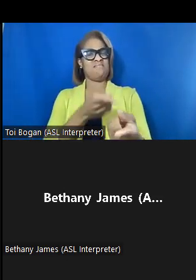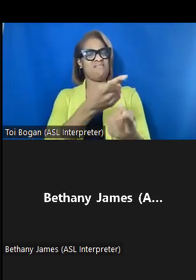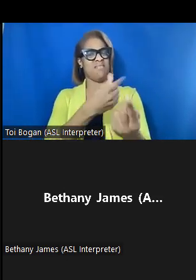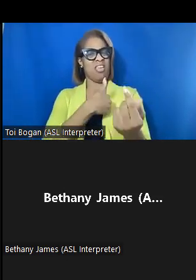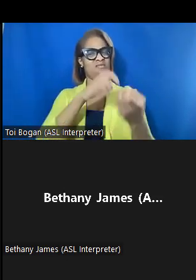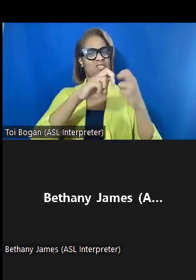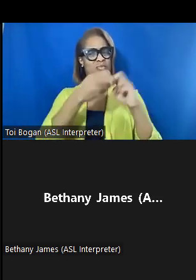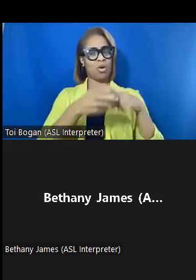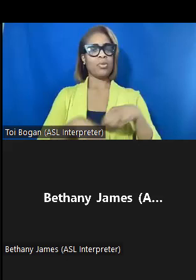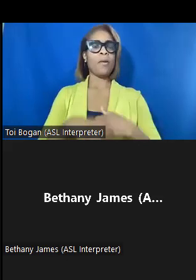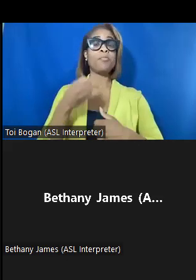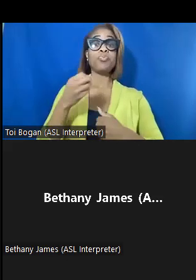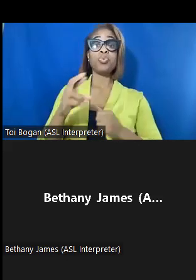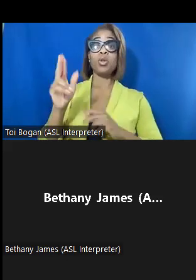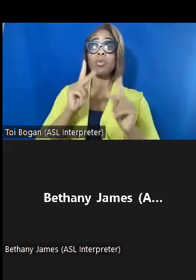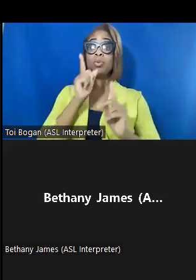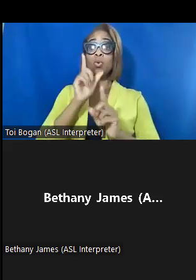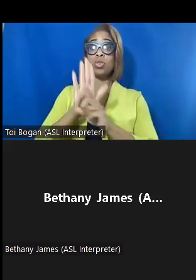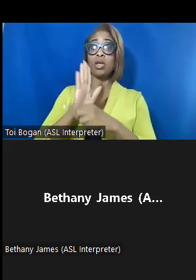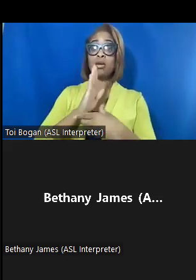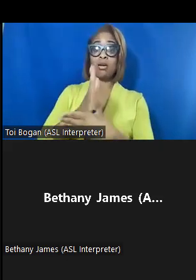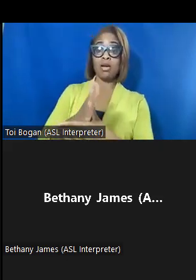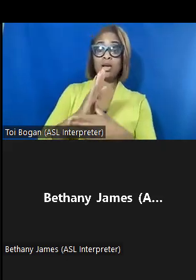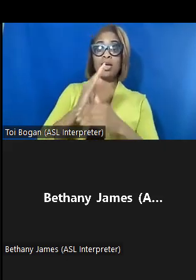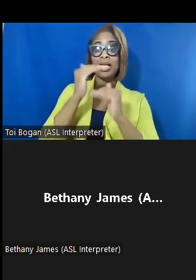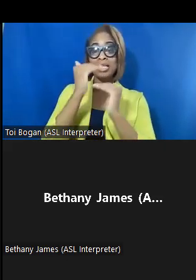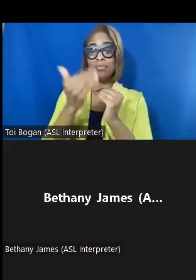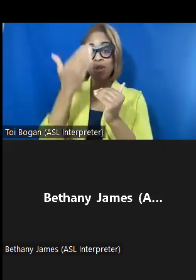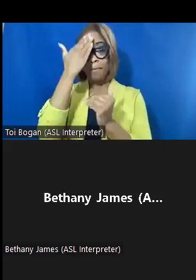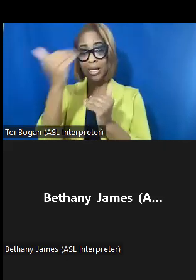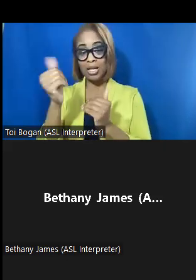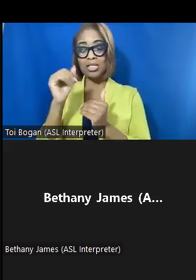Or it can be people whose impairments are only substantially limiting because of the attitudes toward others.